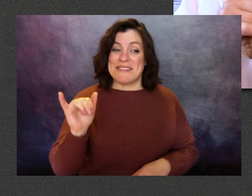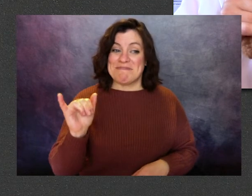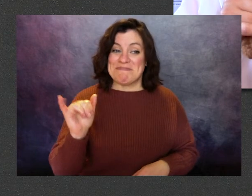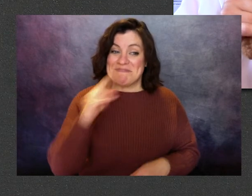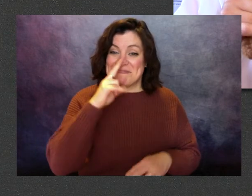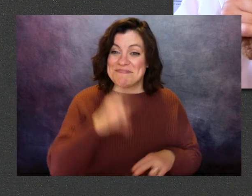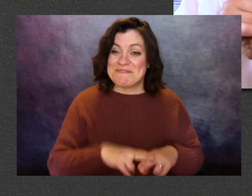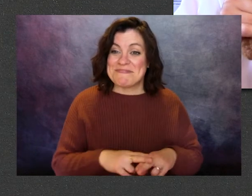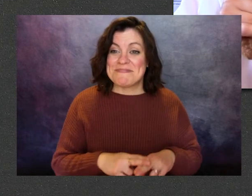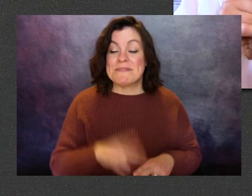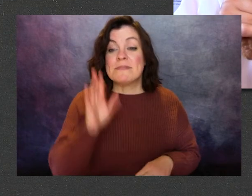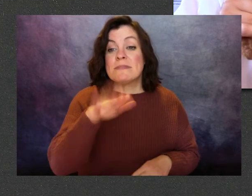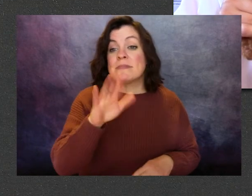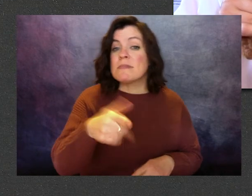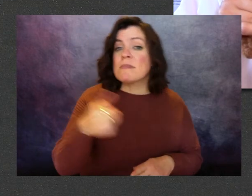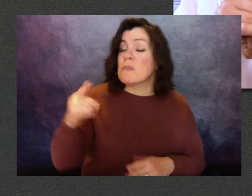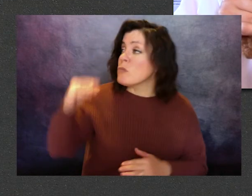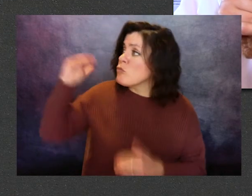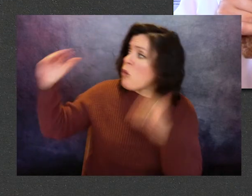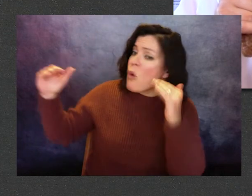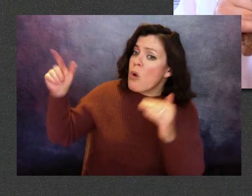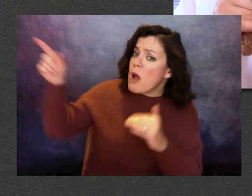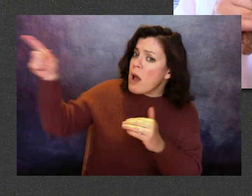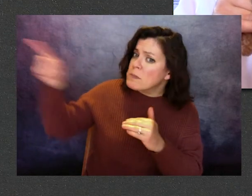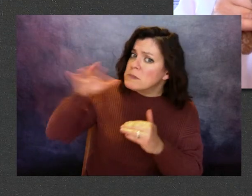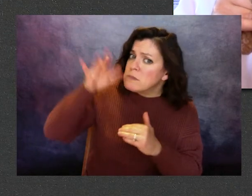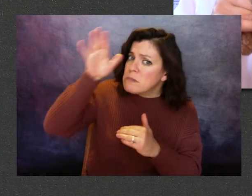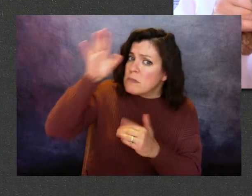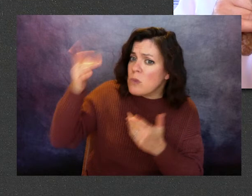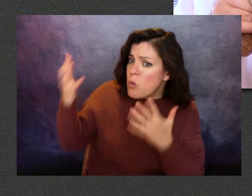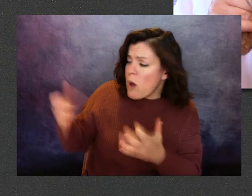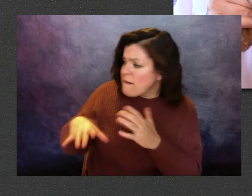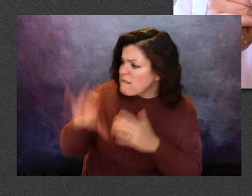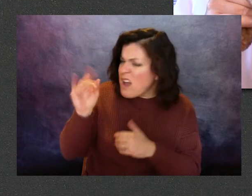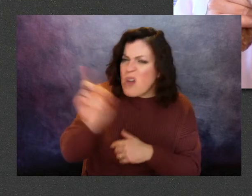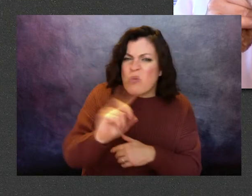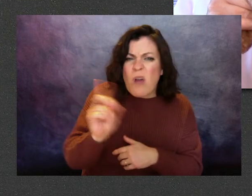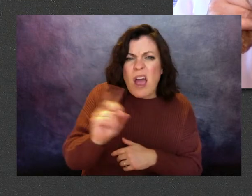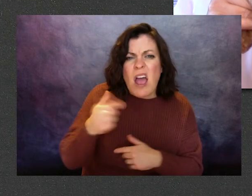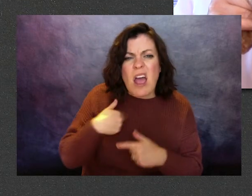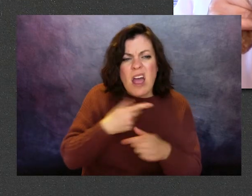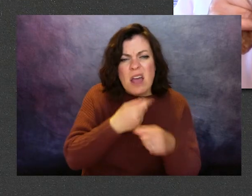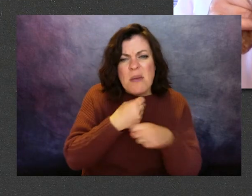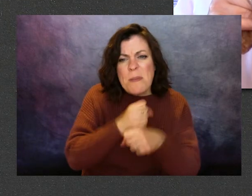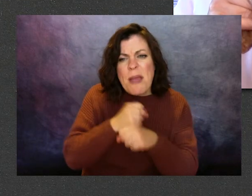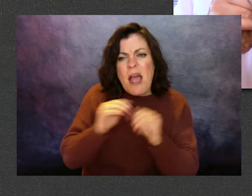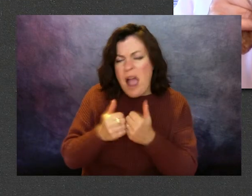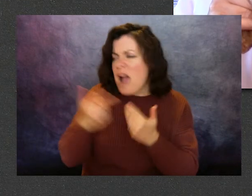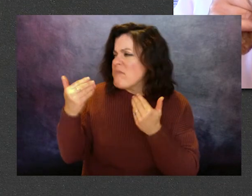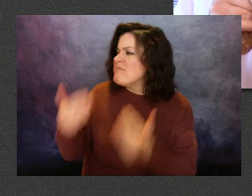And grown ups, you can find details, about this activity, at WQLN.org.